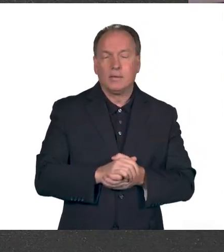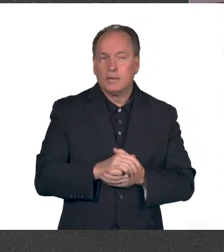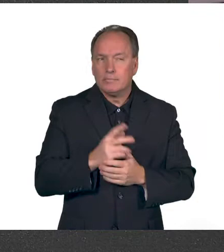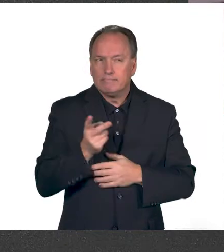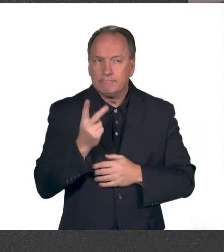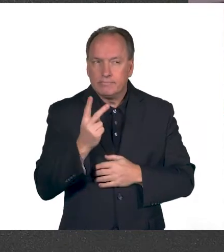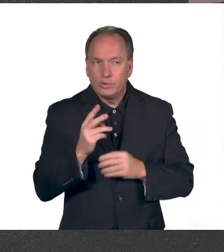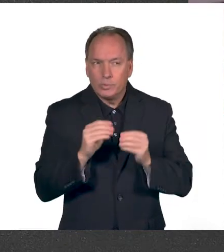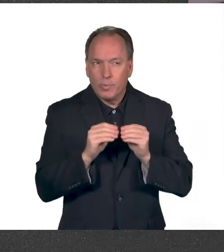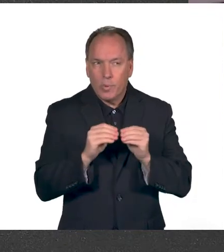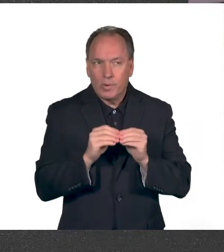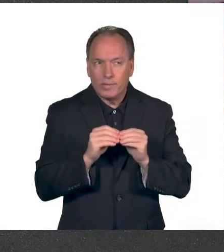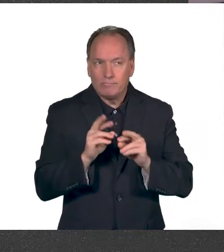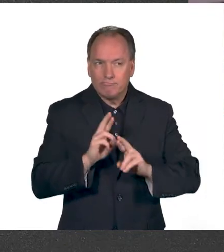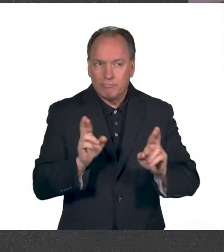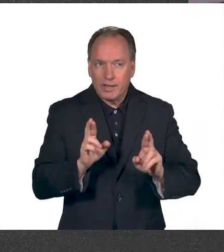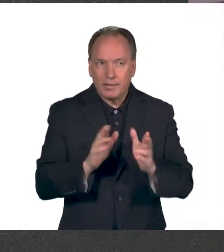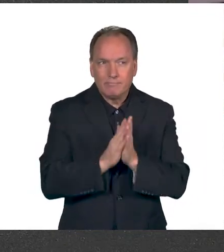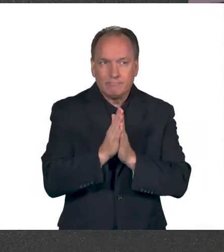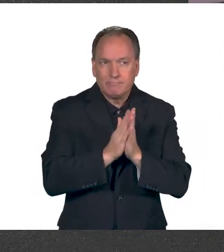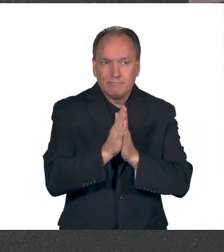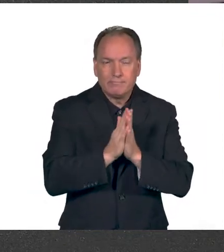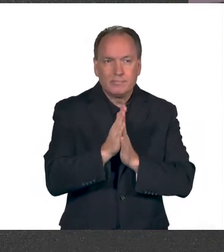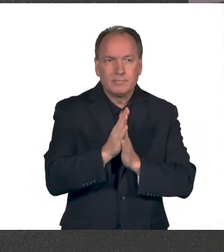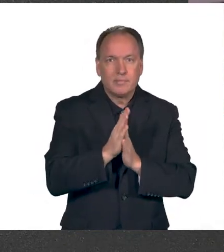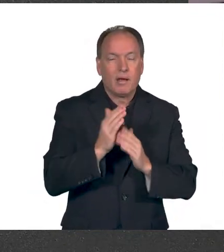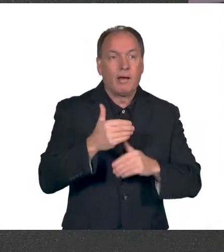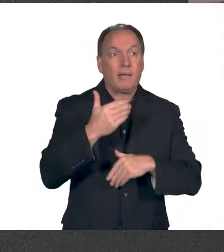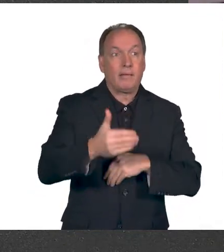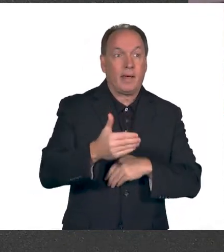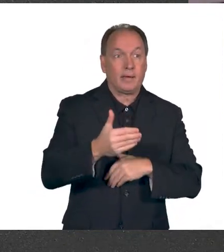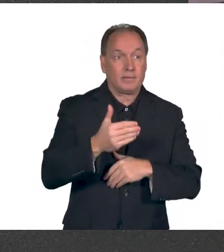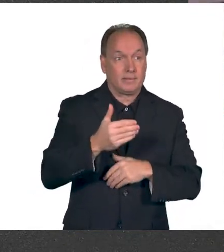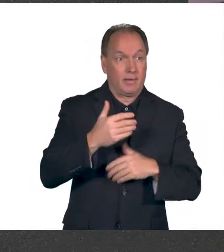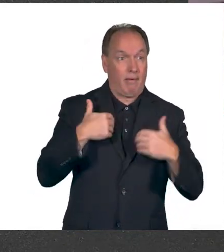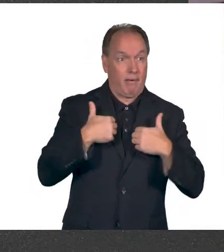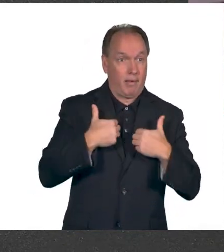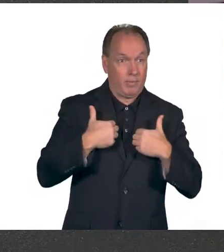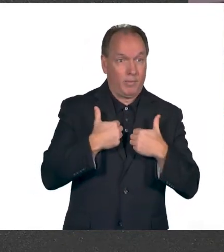I have a couple more. How about this? Whoops this little critter.